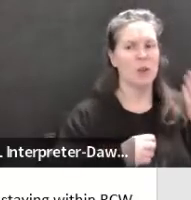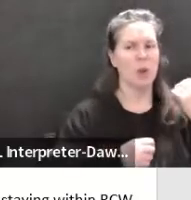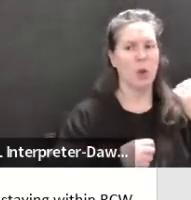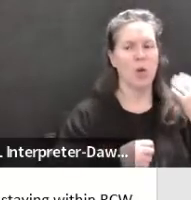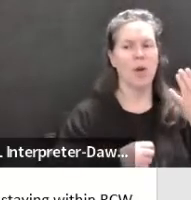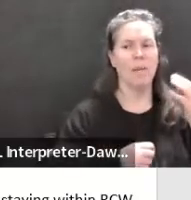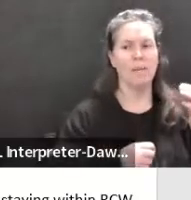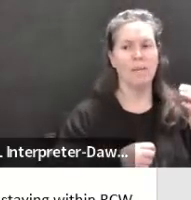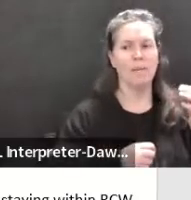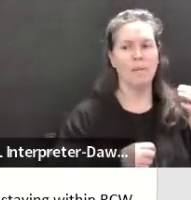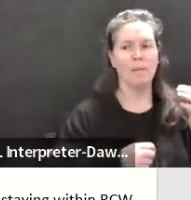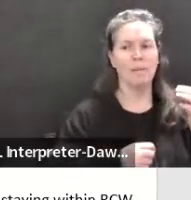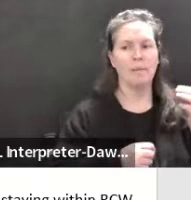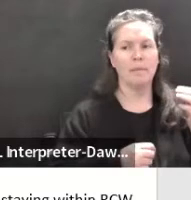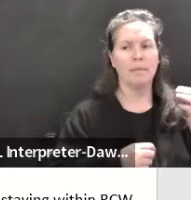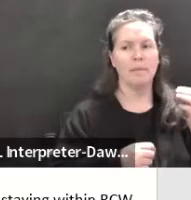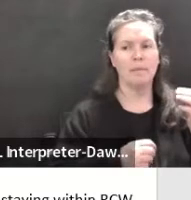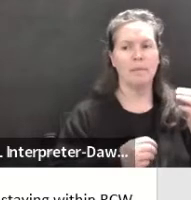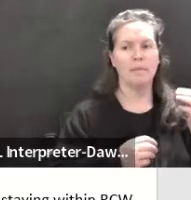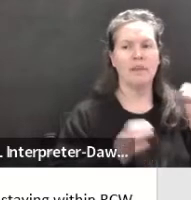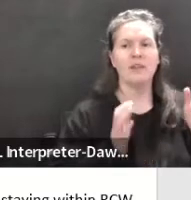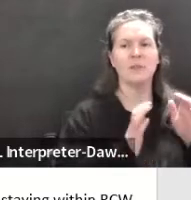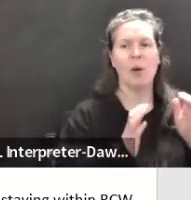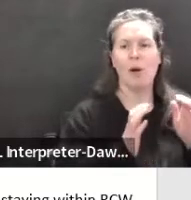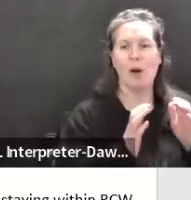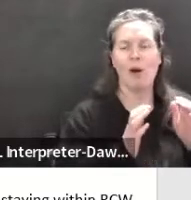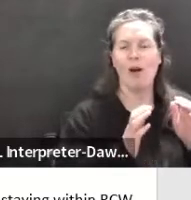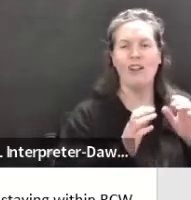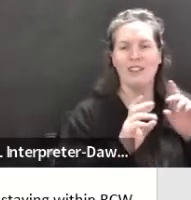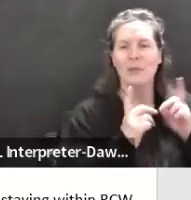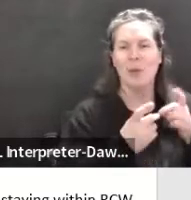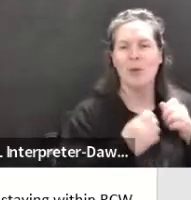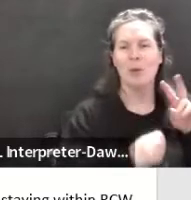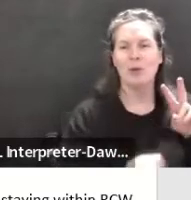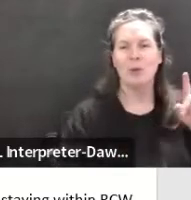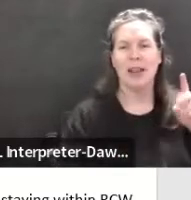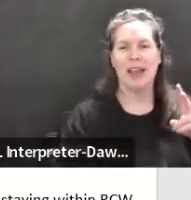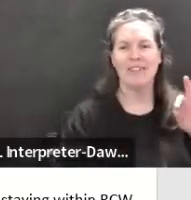our very tiny little team of two and a half FTE's, began going around and really listening